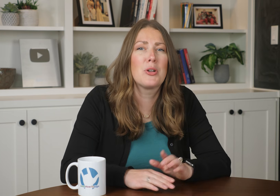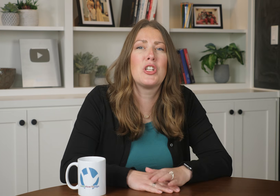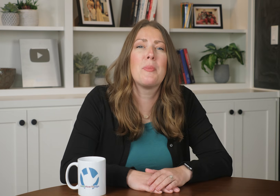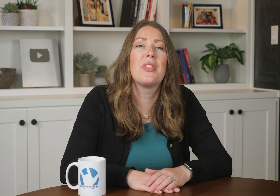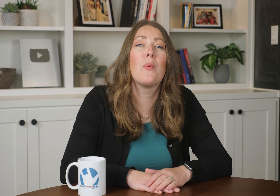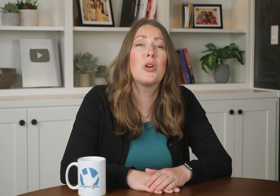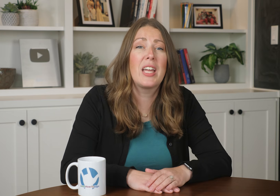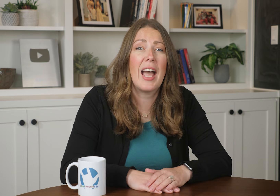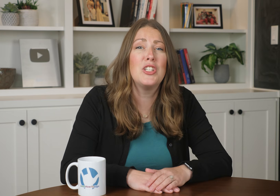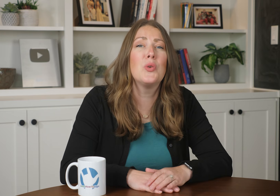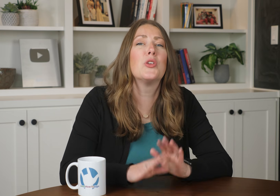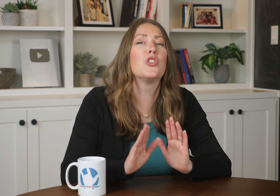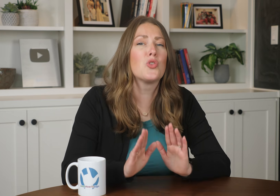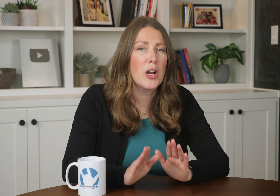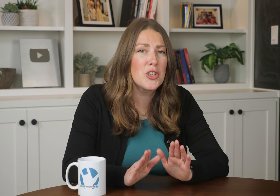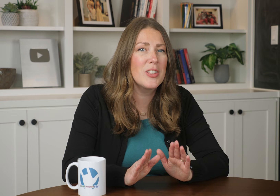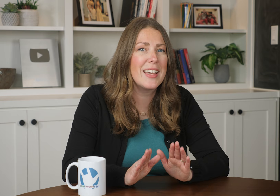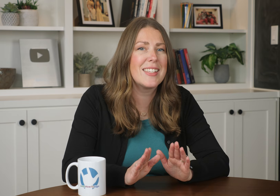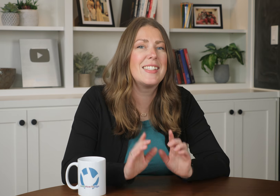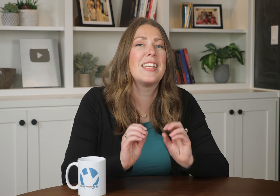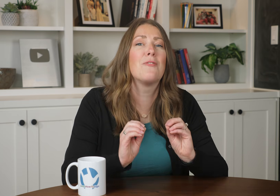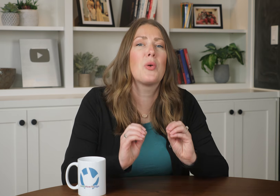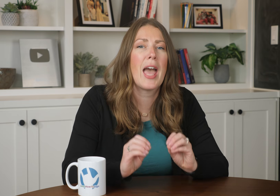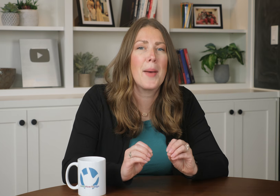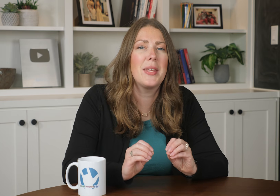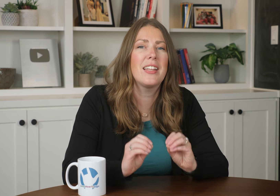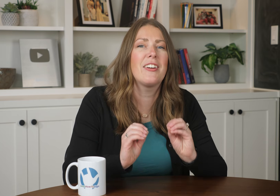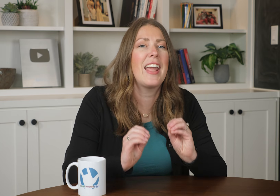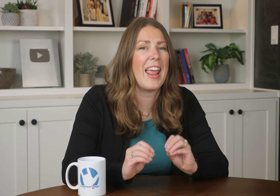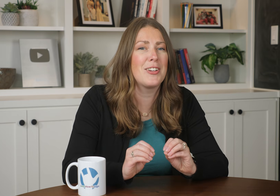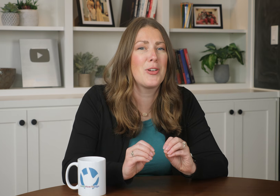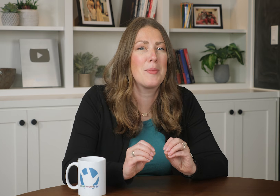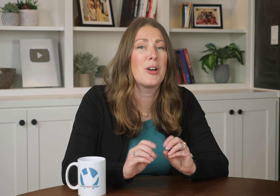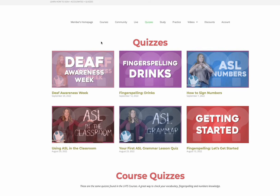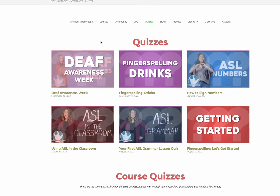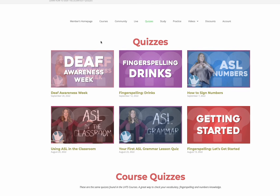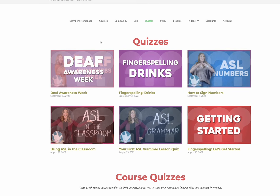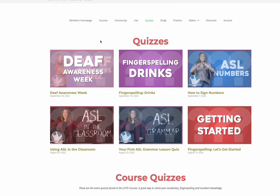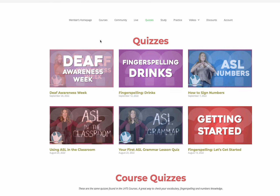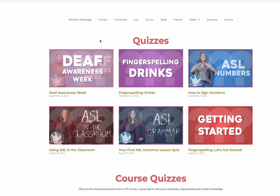membership that will guide you with structured lessons in vocabulary and grammar and challenge